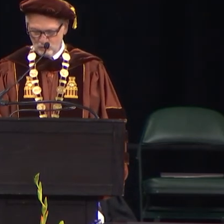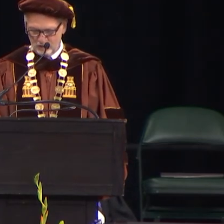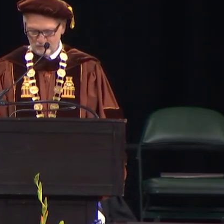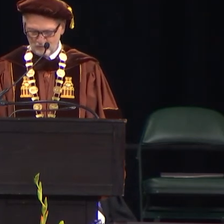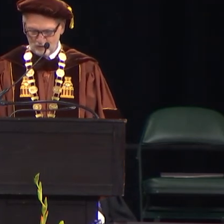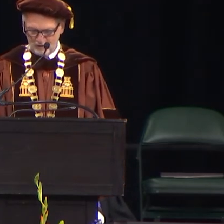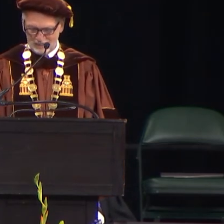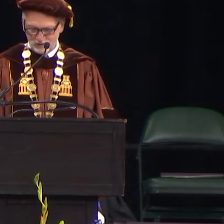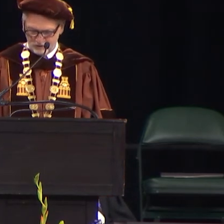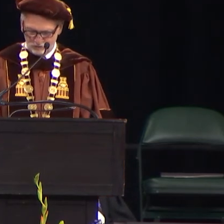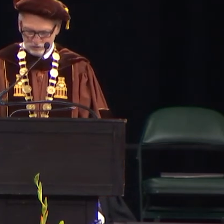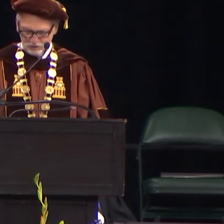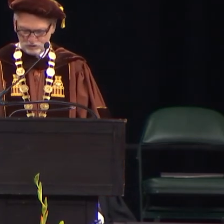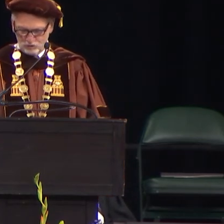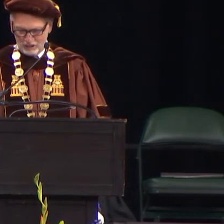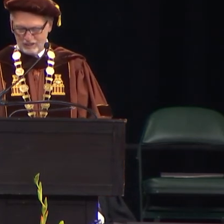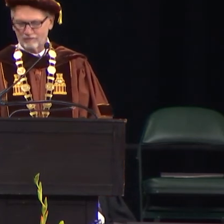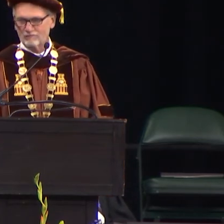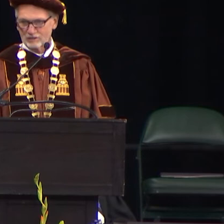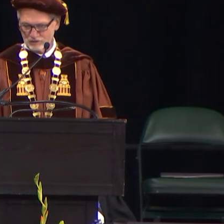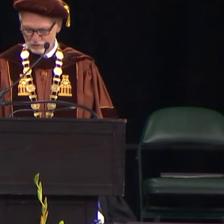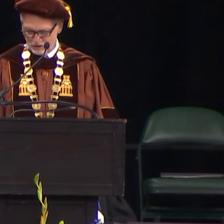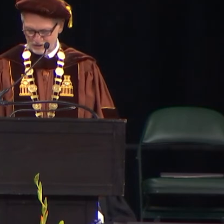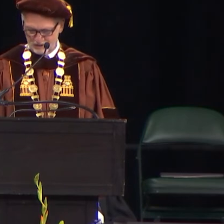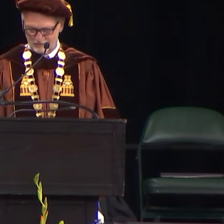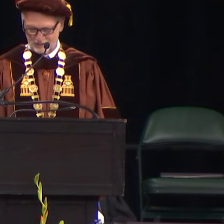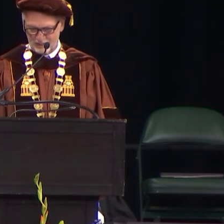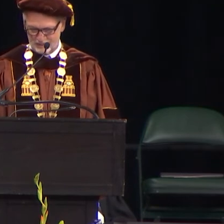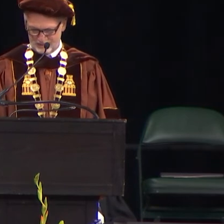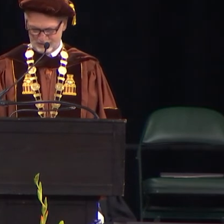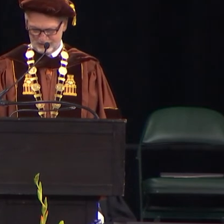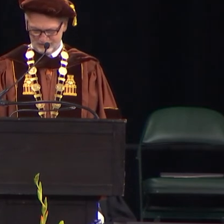we confer on each of you the degree of Associate of Science.